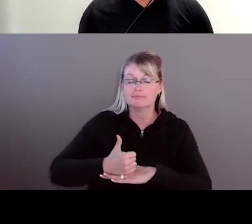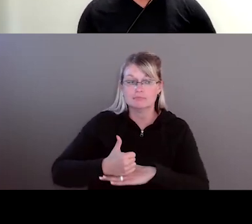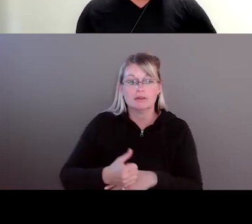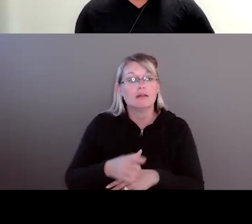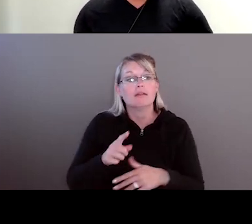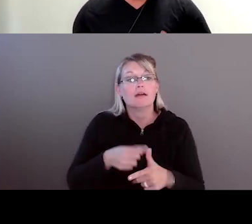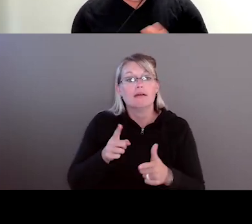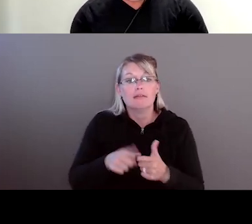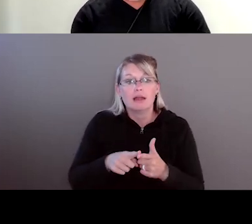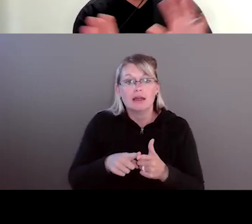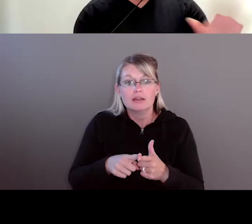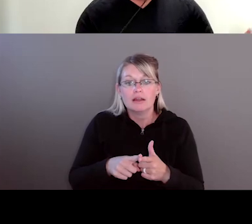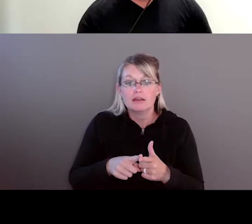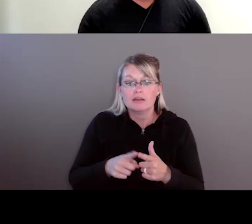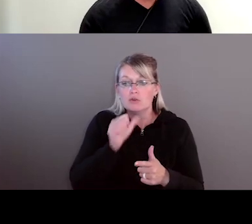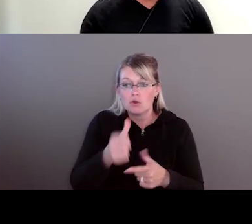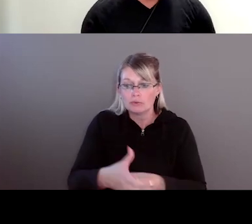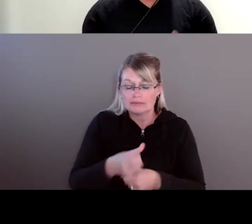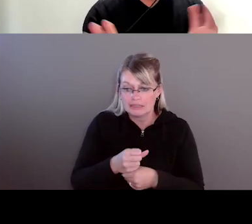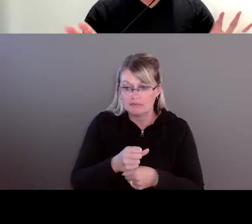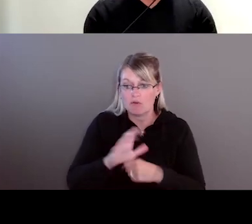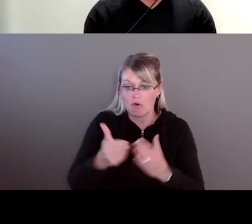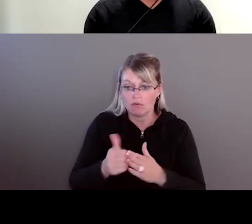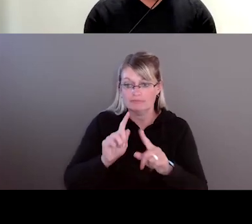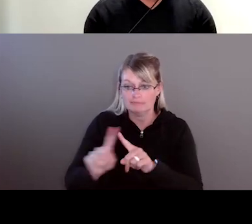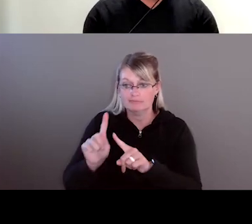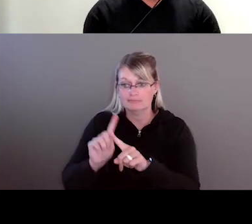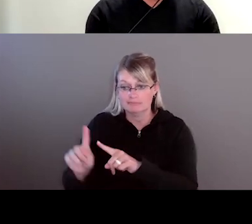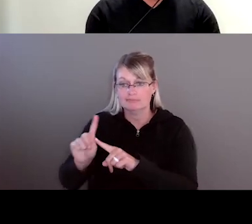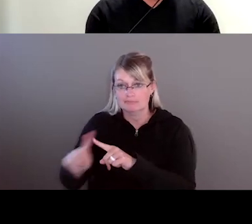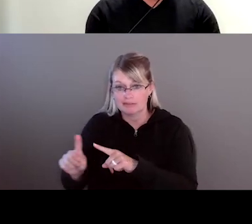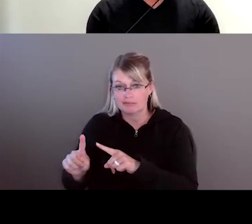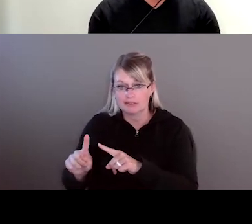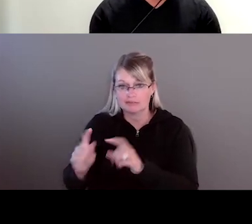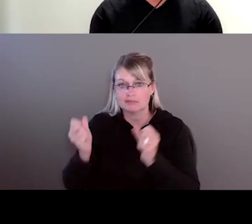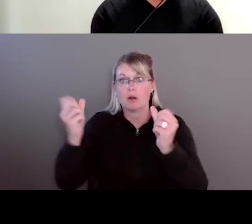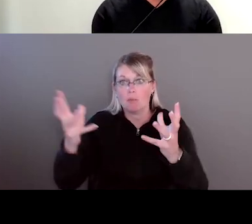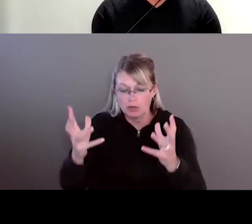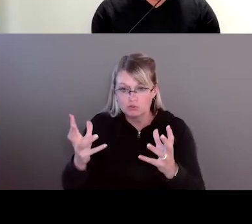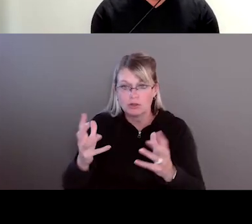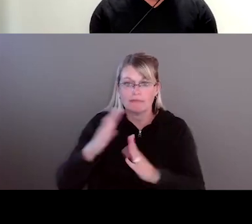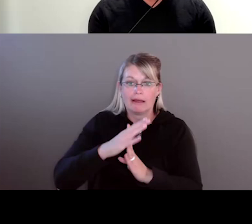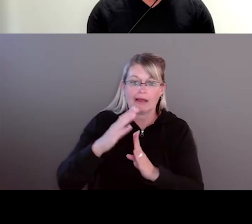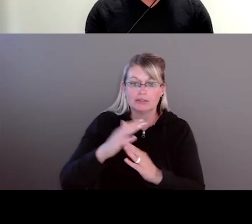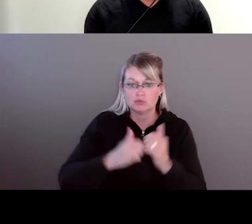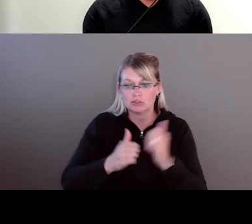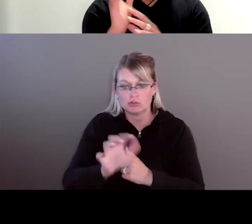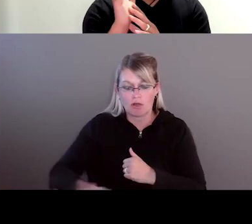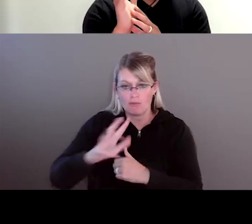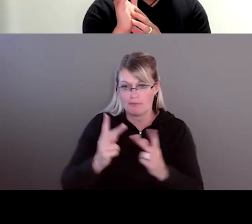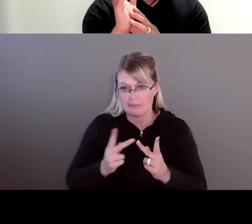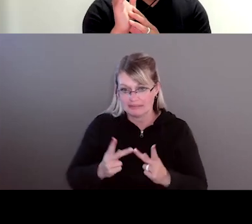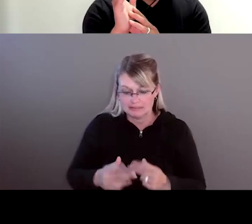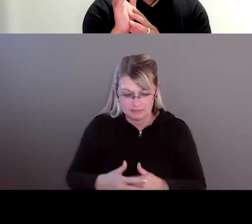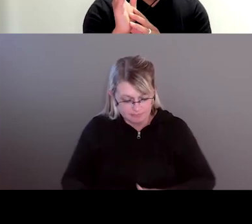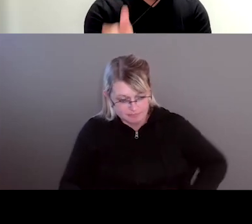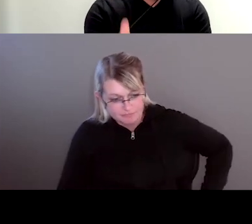don't end up with all the different hodgepodge of heading structures all over the place. I know